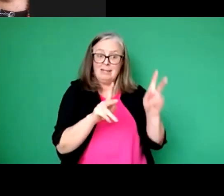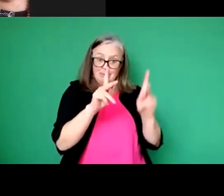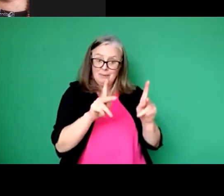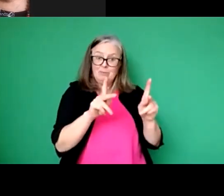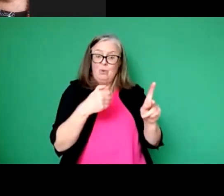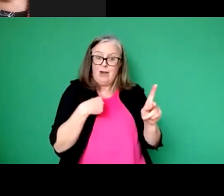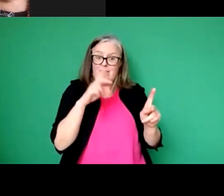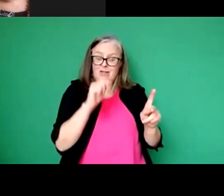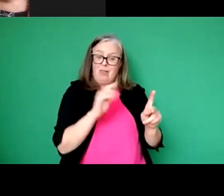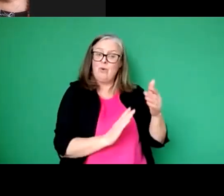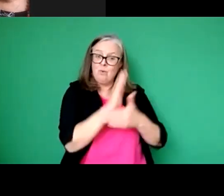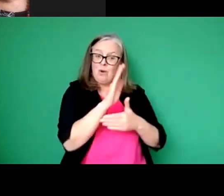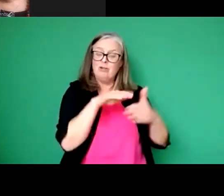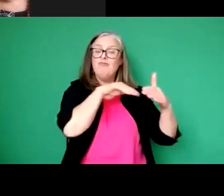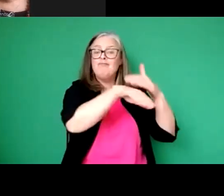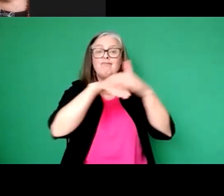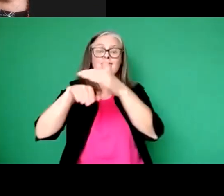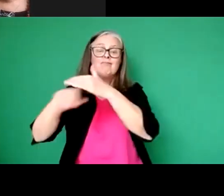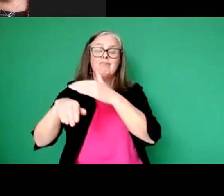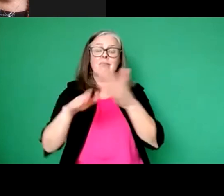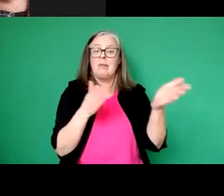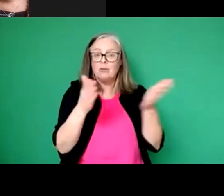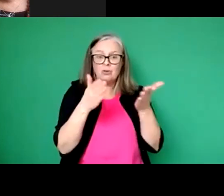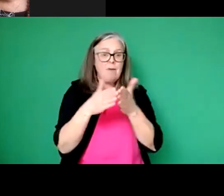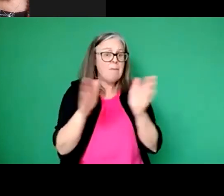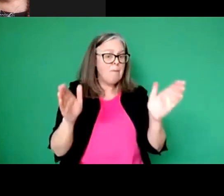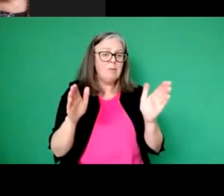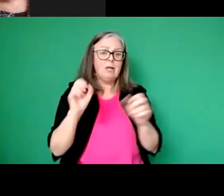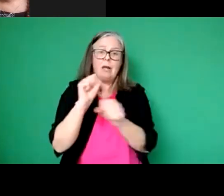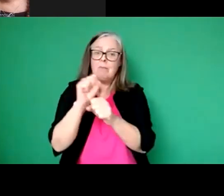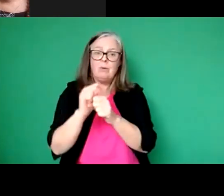public services employment on an equal level with others so i think whenever we're having